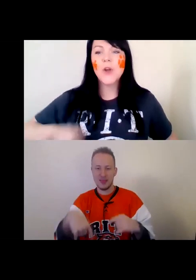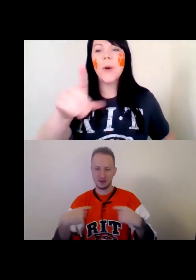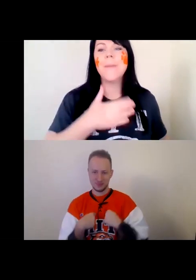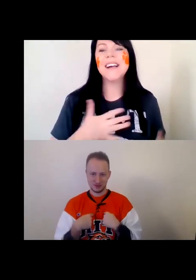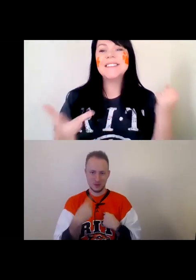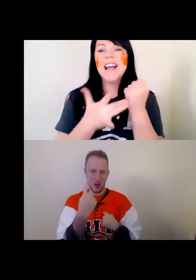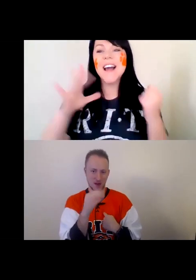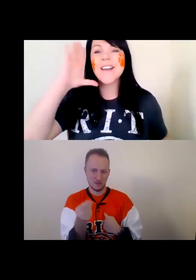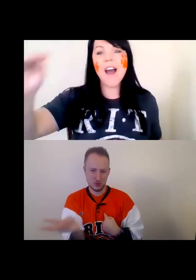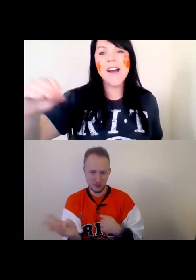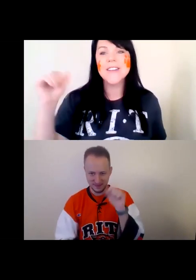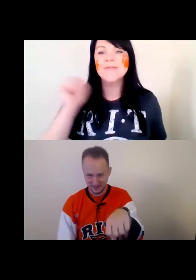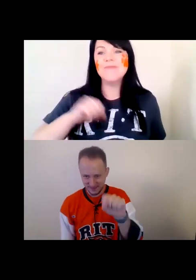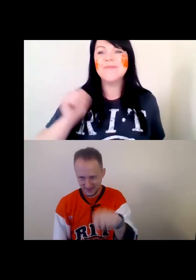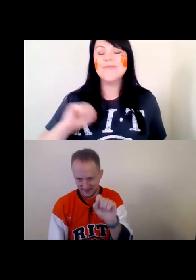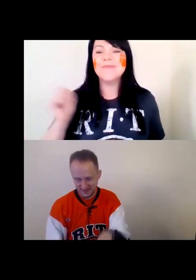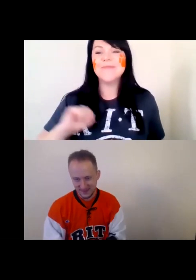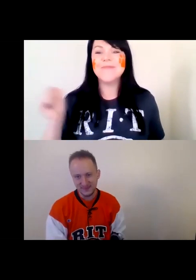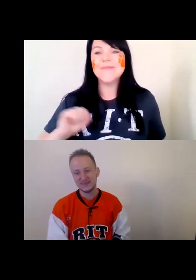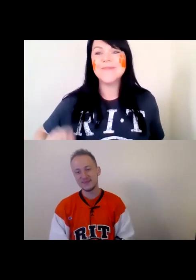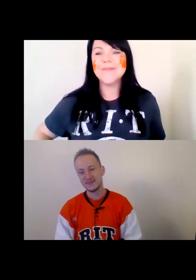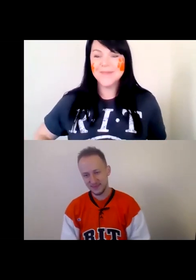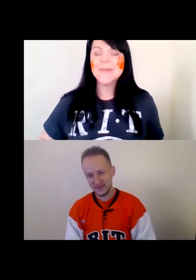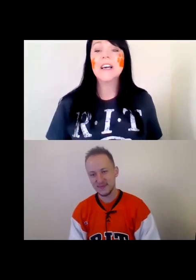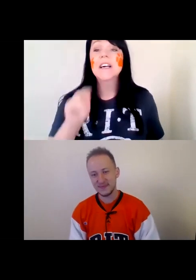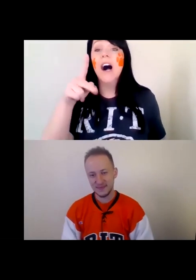Matt: That was me, yes! Michelle: Yes, you are my tech guy.